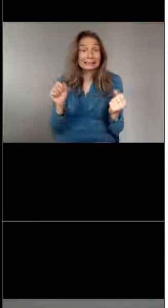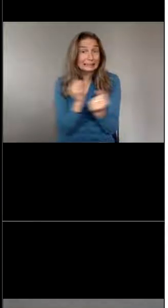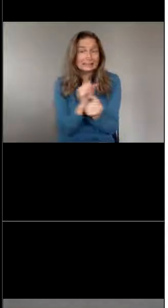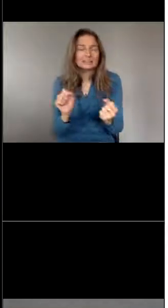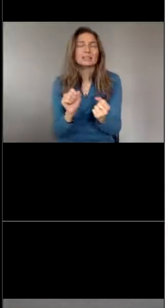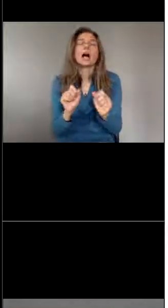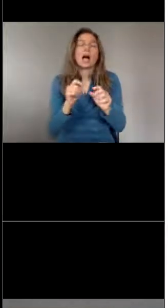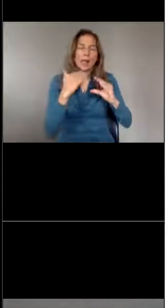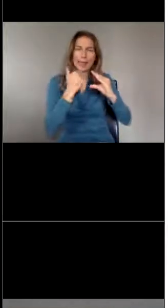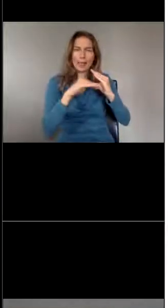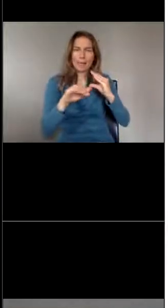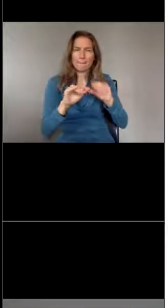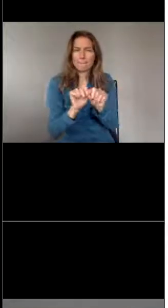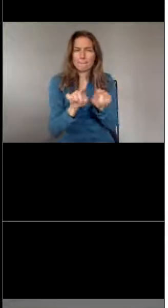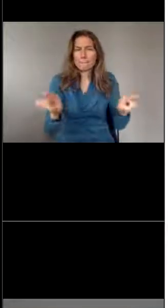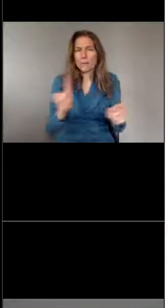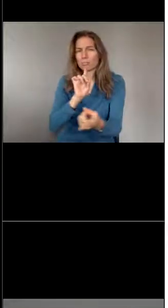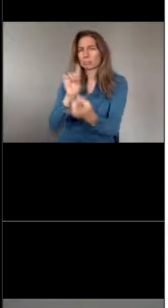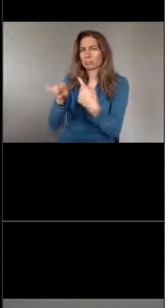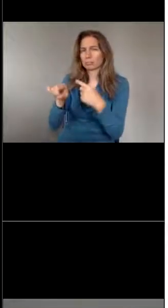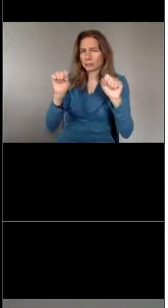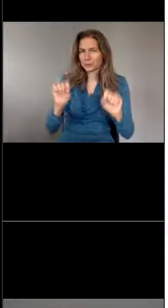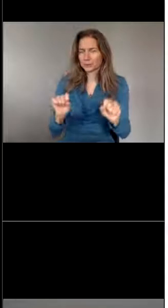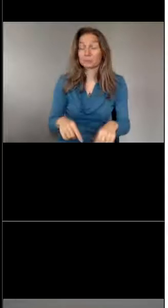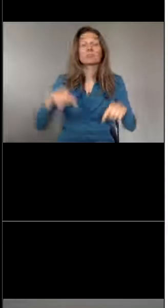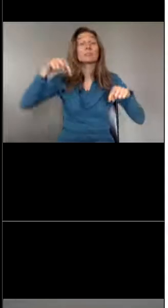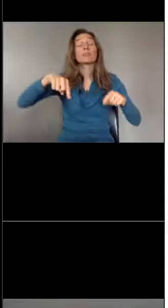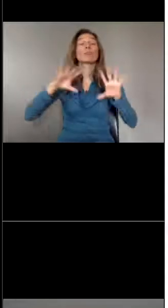And there's going to be an accessible recording of this webinar